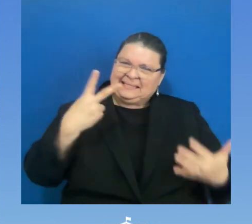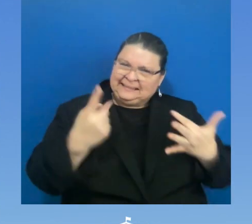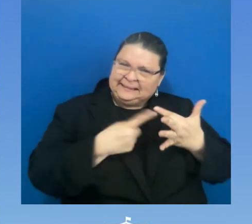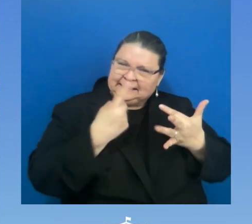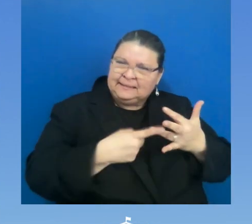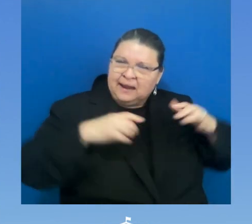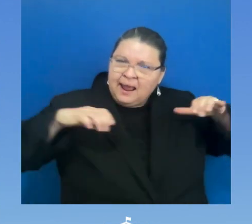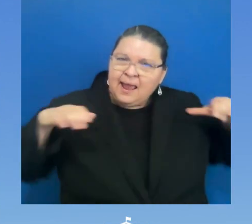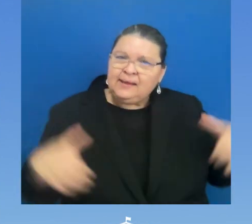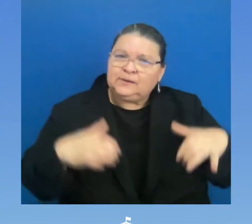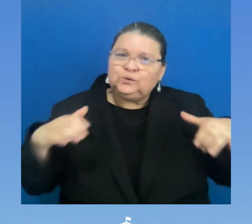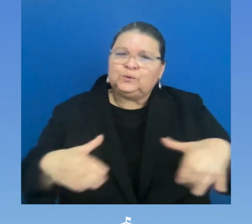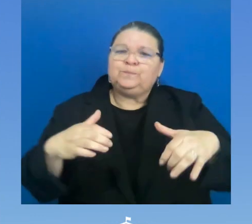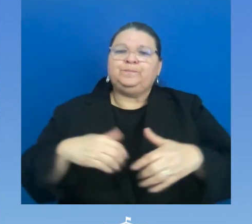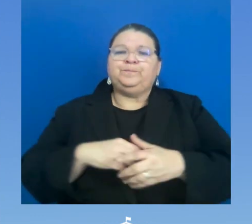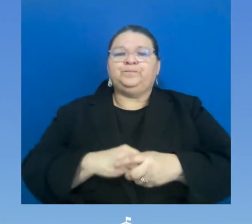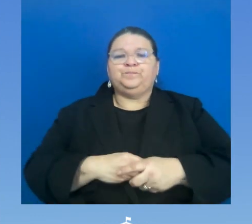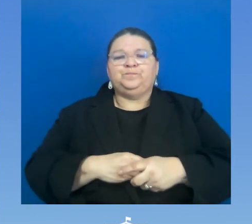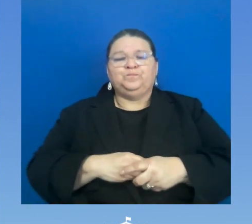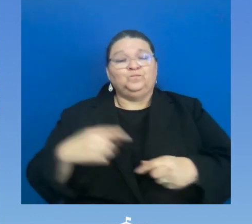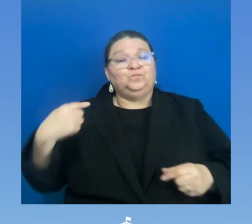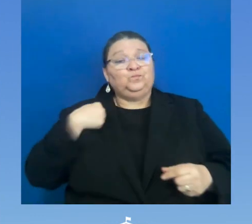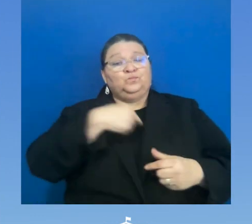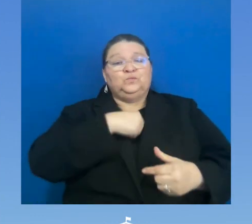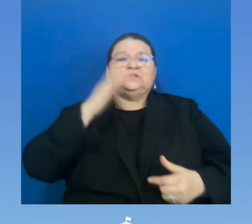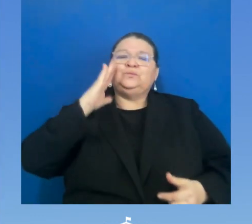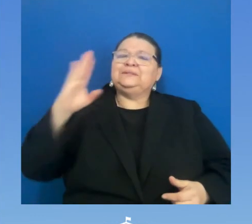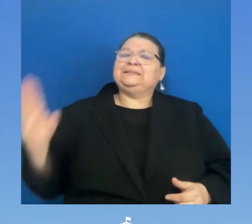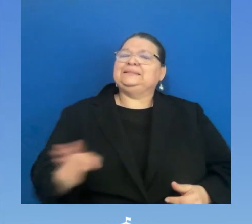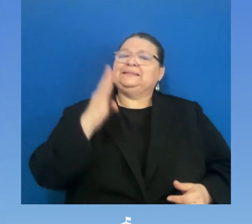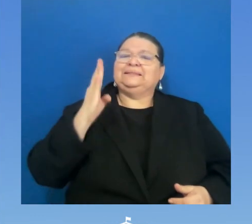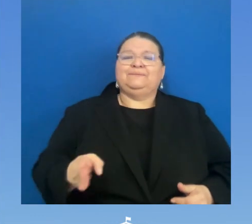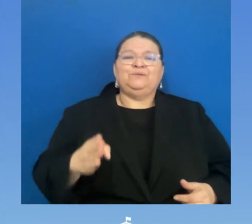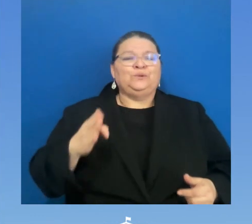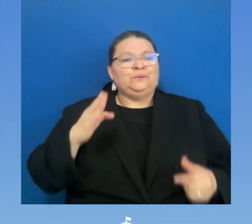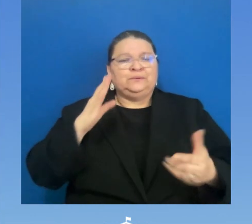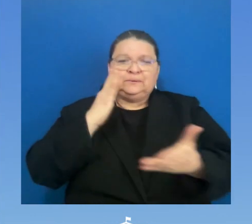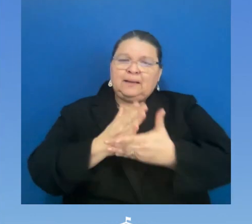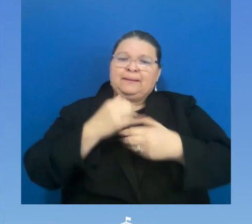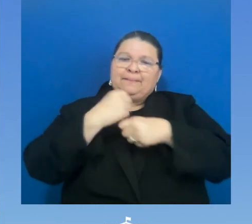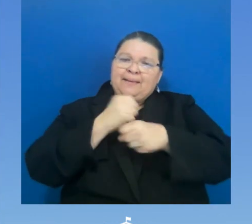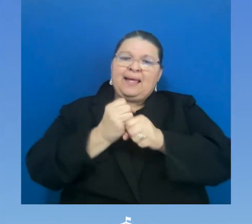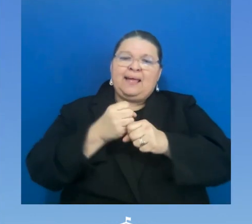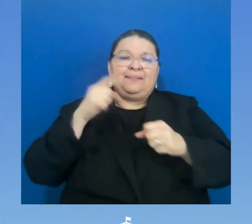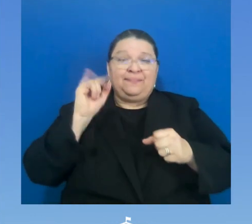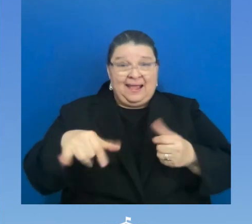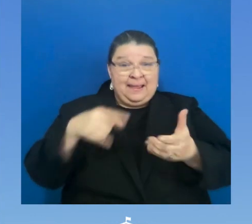and will not stop fighting until the pay gap is close. Equal Pay Day it's January 1st every single year.